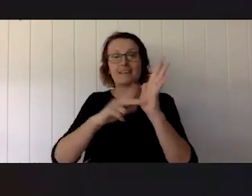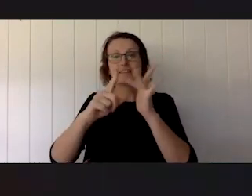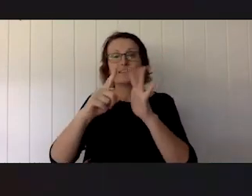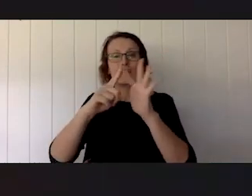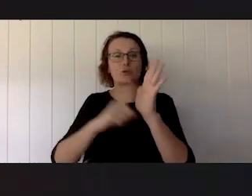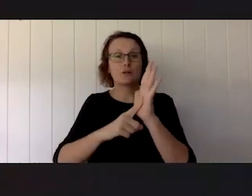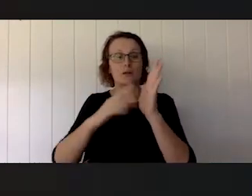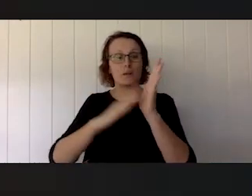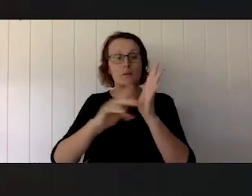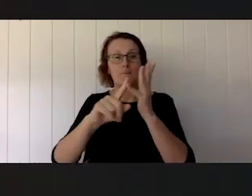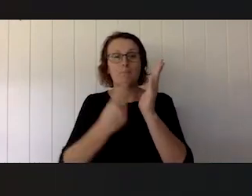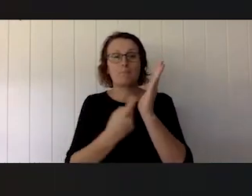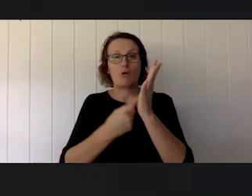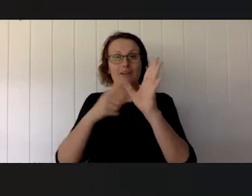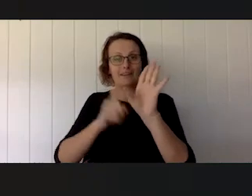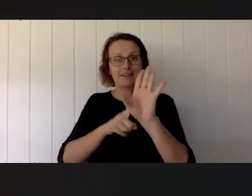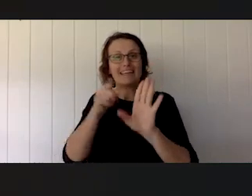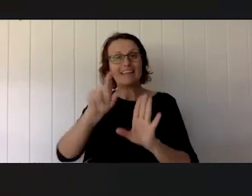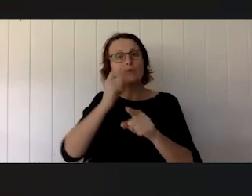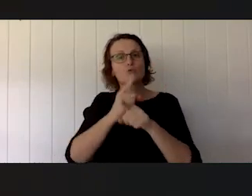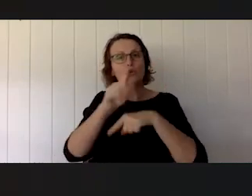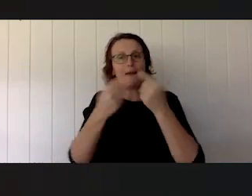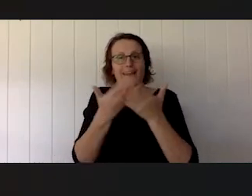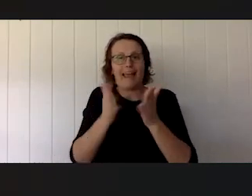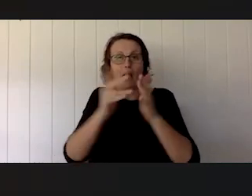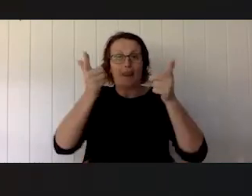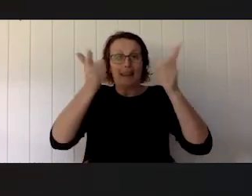through the topic of leadership adaptation. This webinar series has